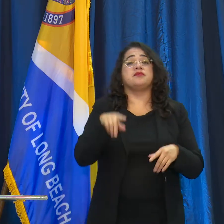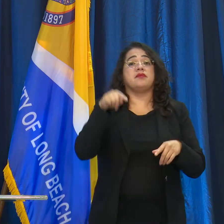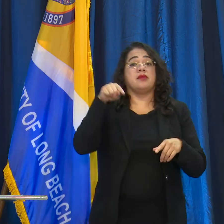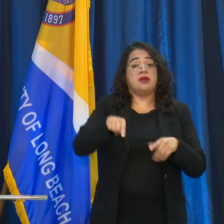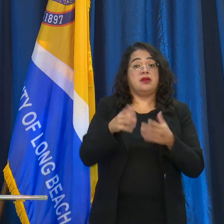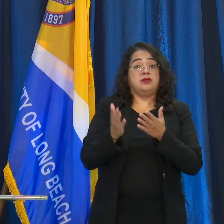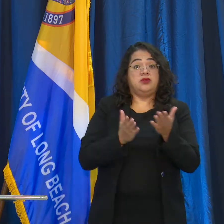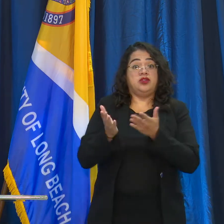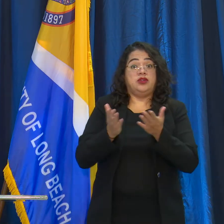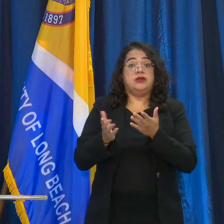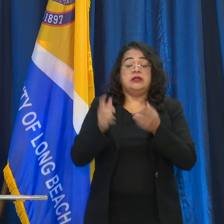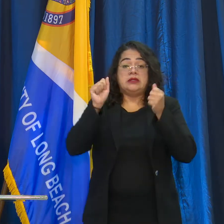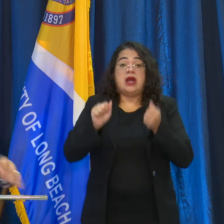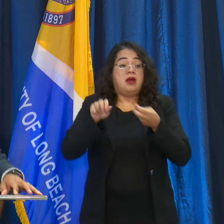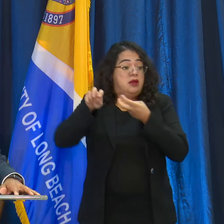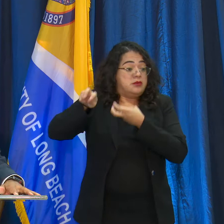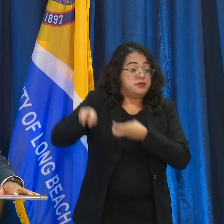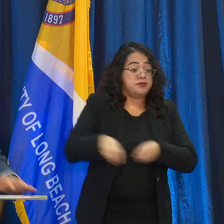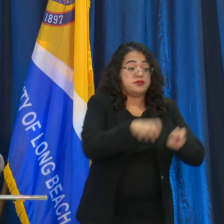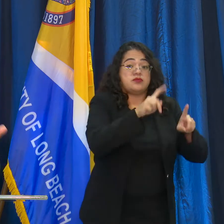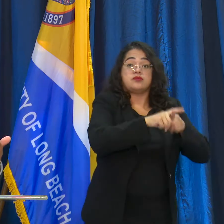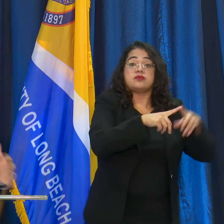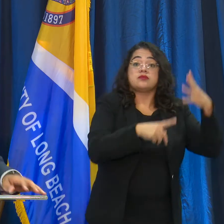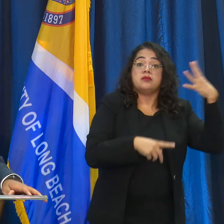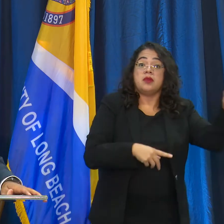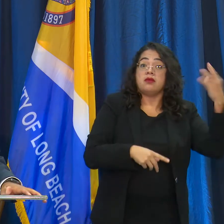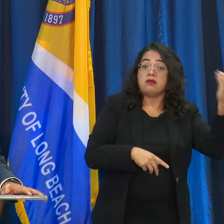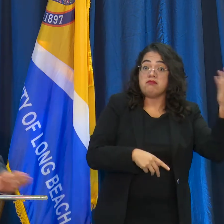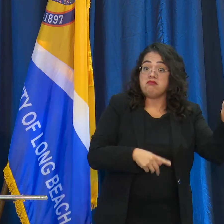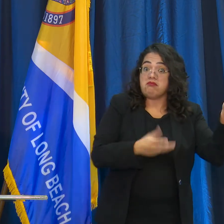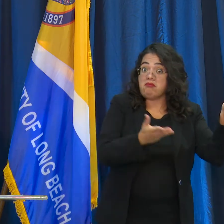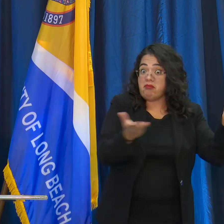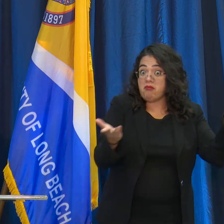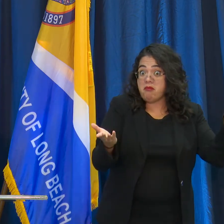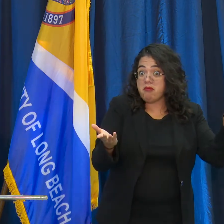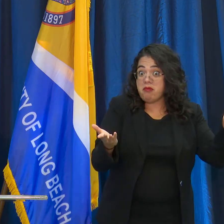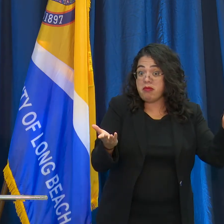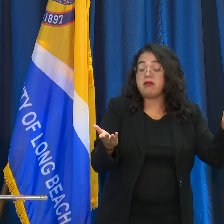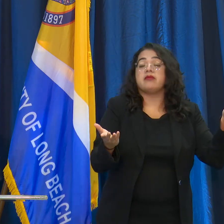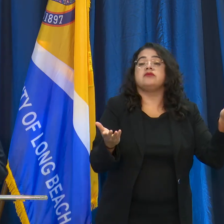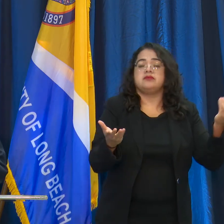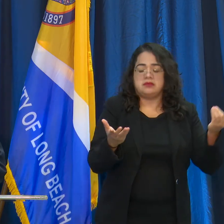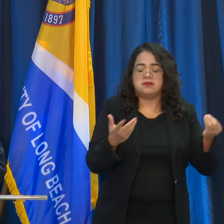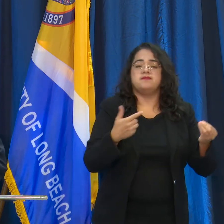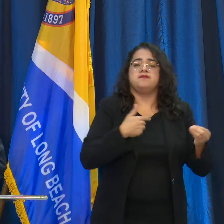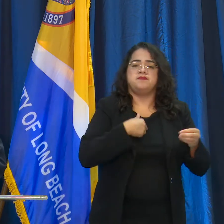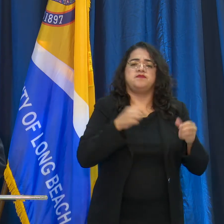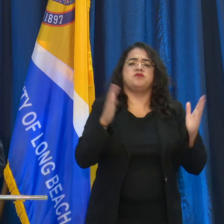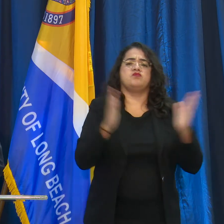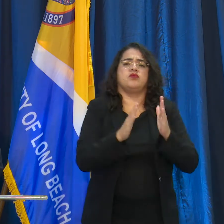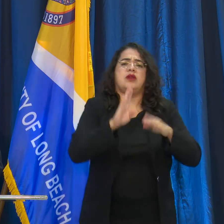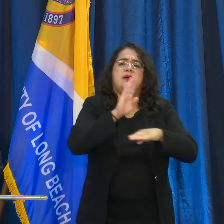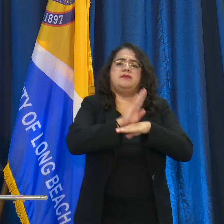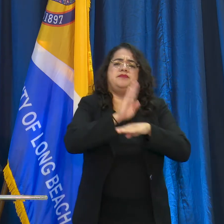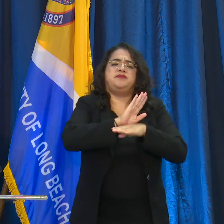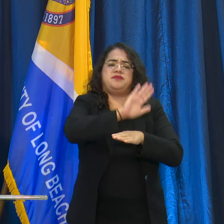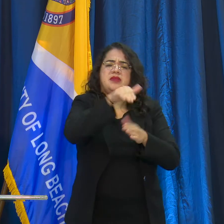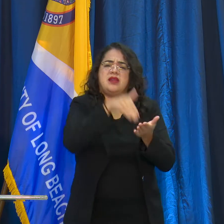outdoors, and in some cases you can do so, we want to work with small business owners to help their businesses thrive in an